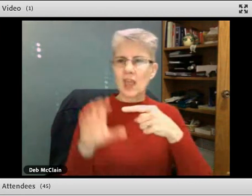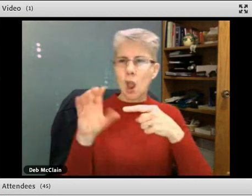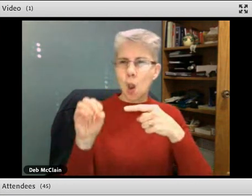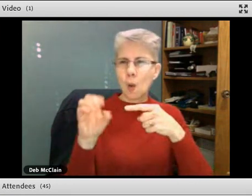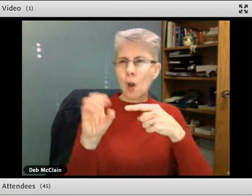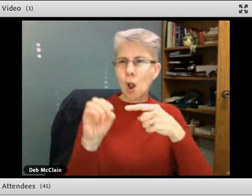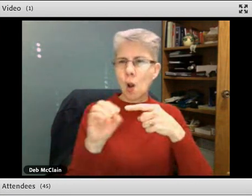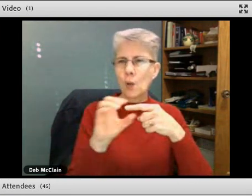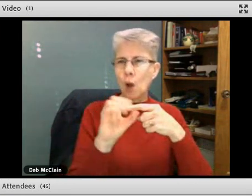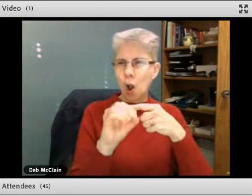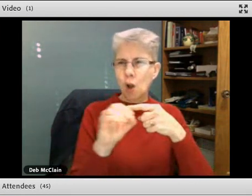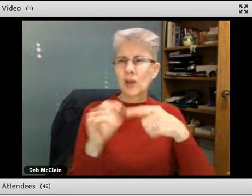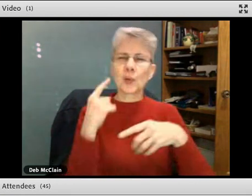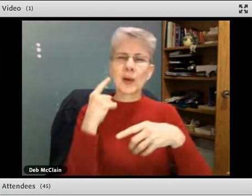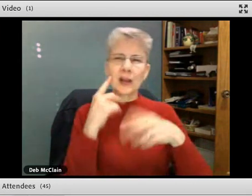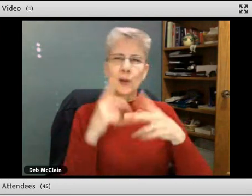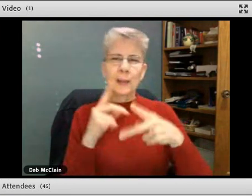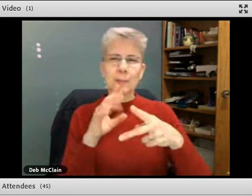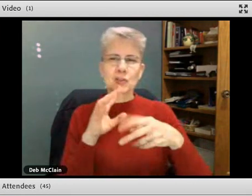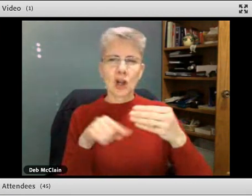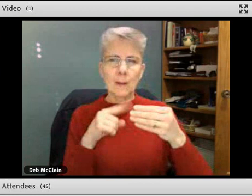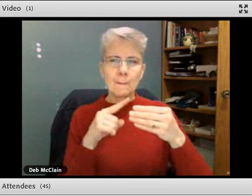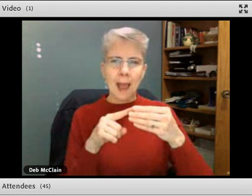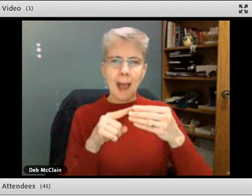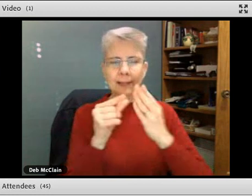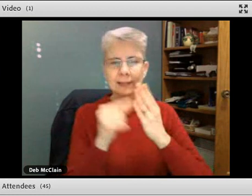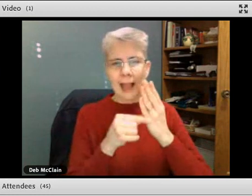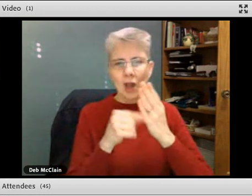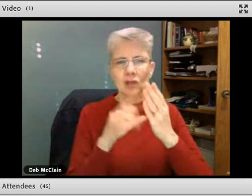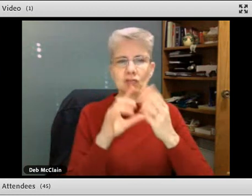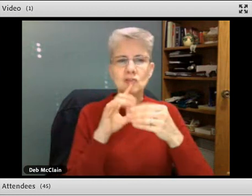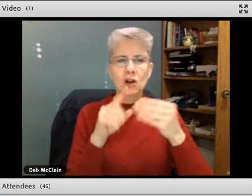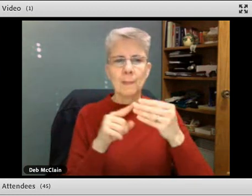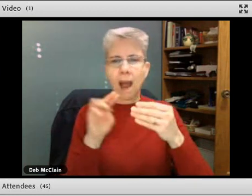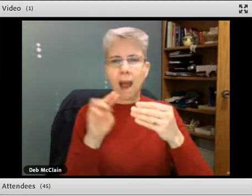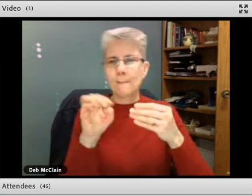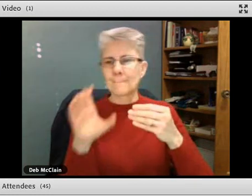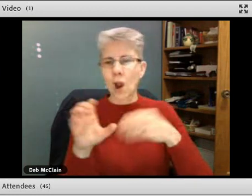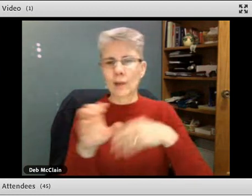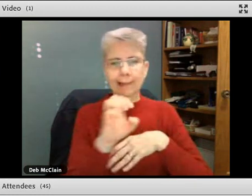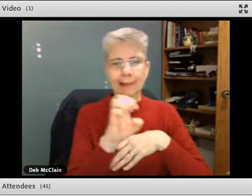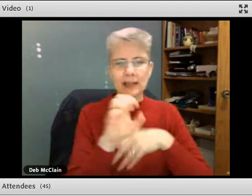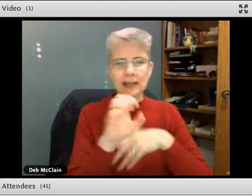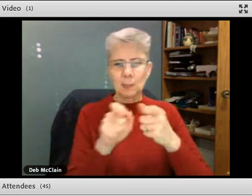in what I've seen described as MARC-ese. There's a certain way we talked about MARC fields.